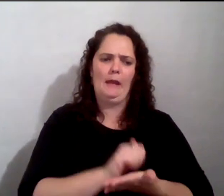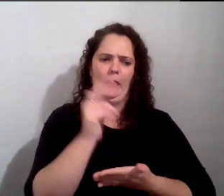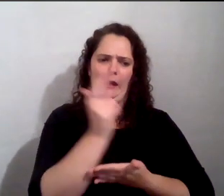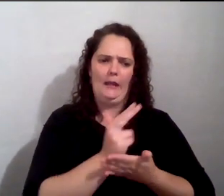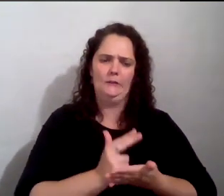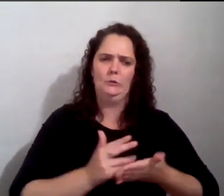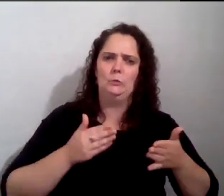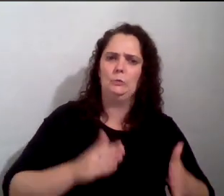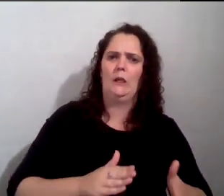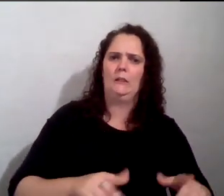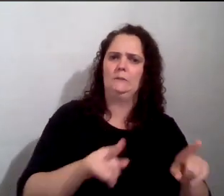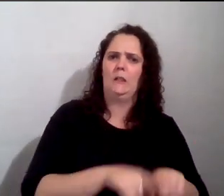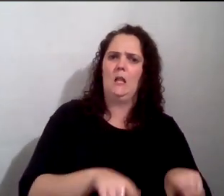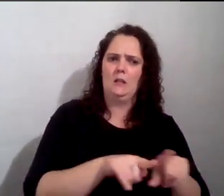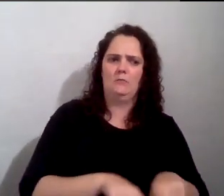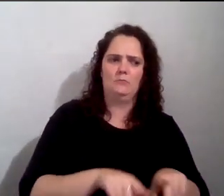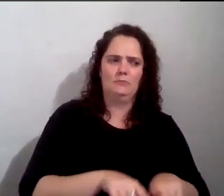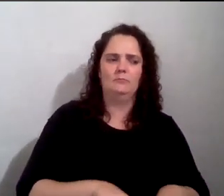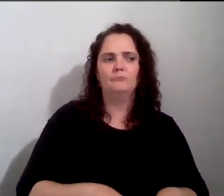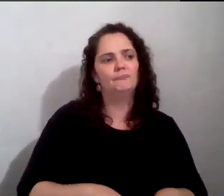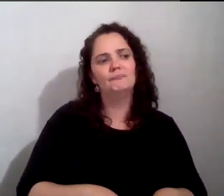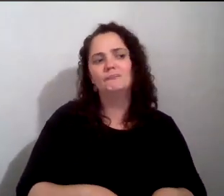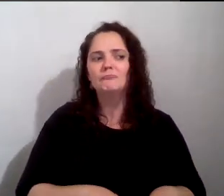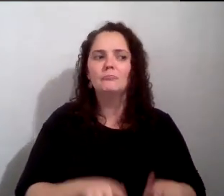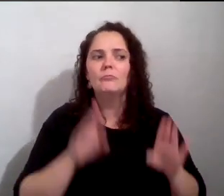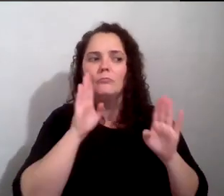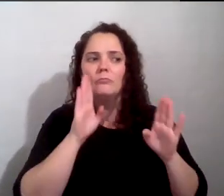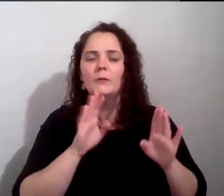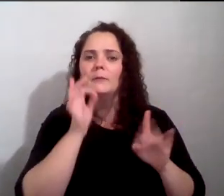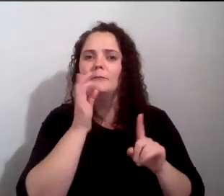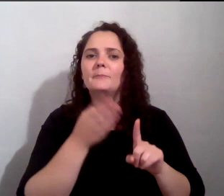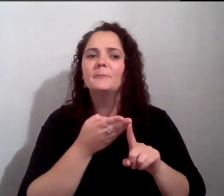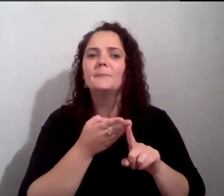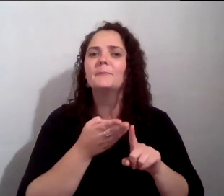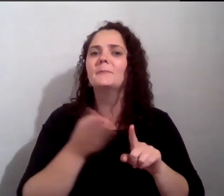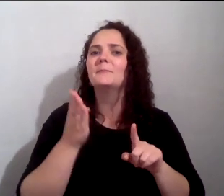that we should be treating these genres like portraiture are changing